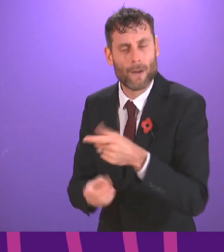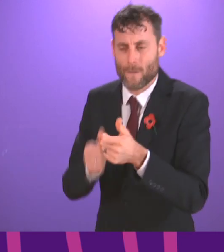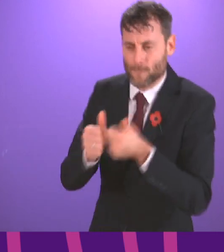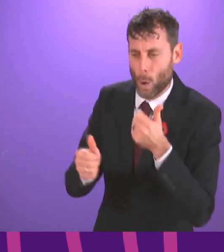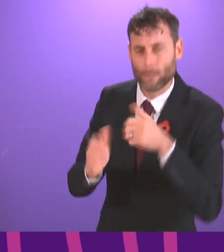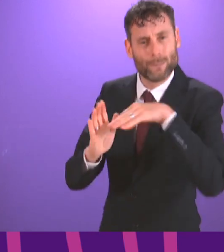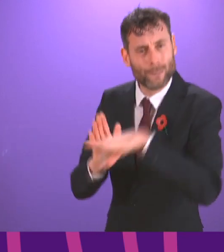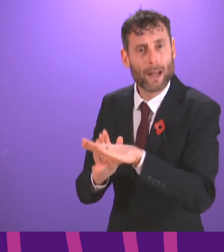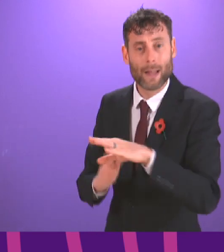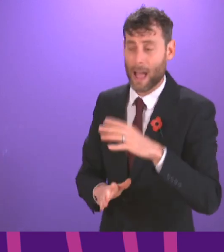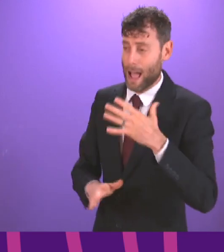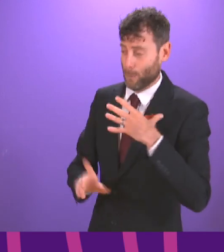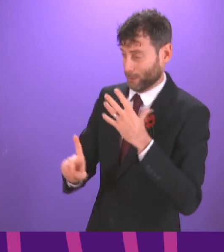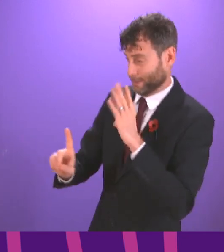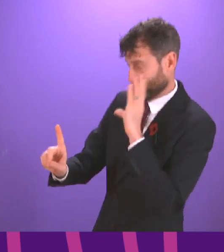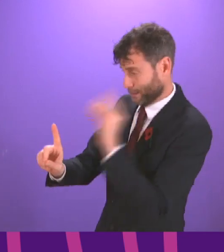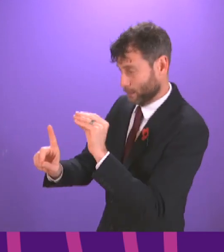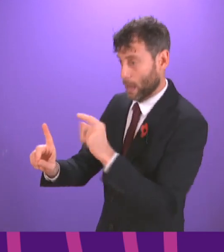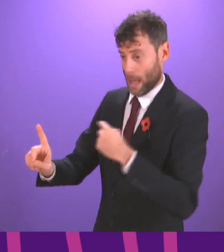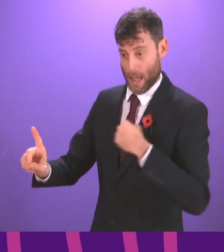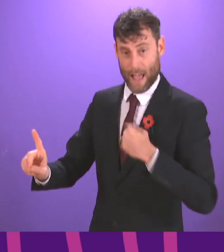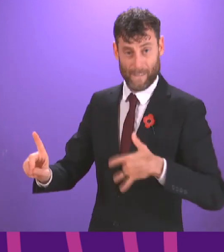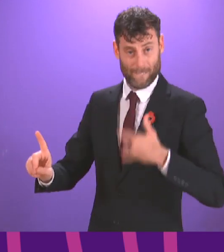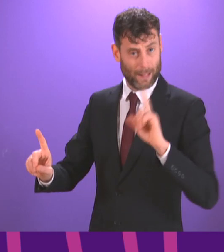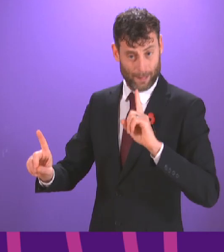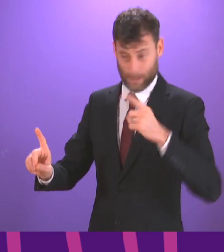that and to take it as a sign of the sentiment that lies behind the Scottish Government’s